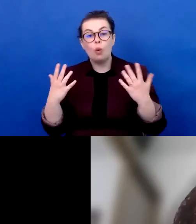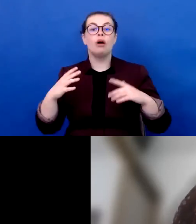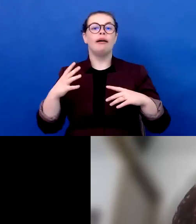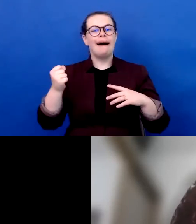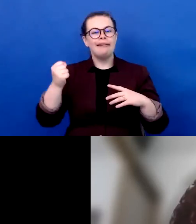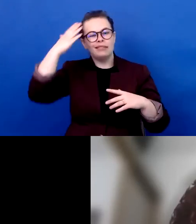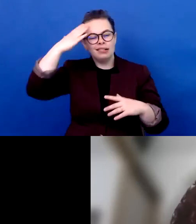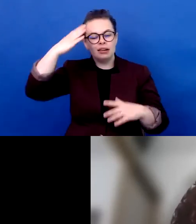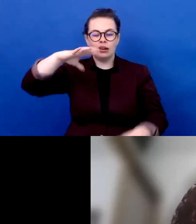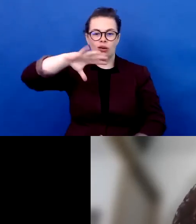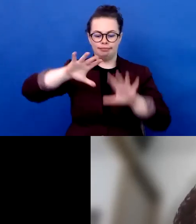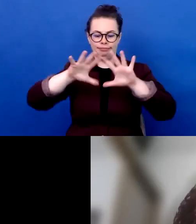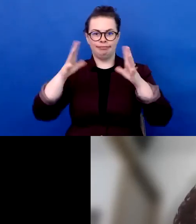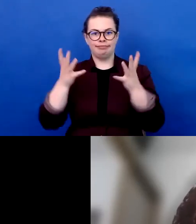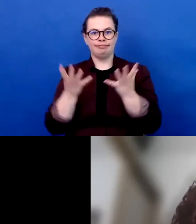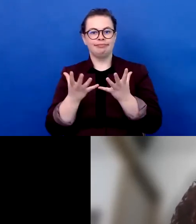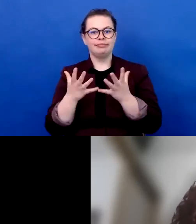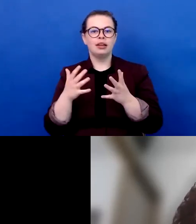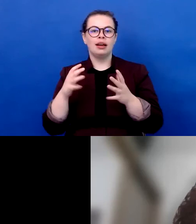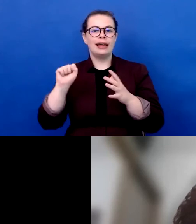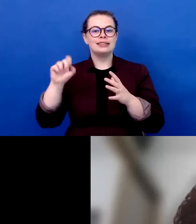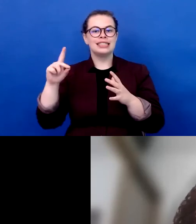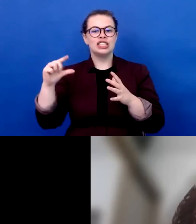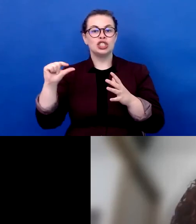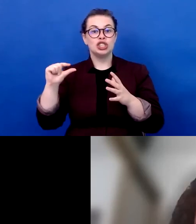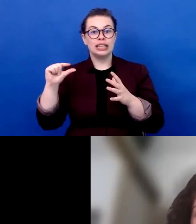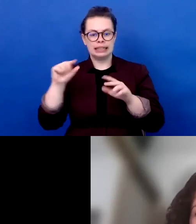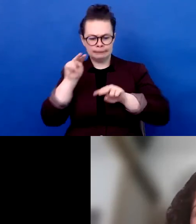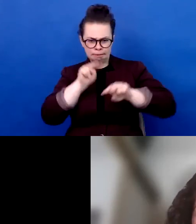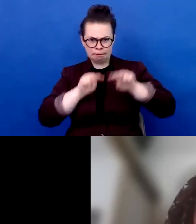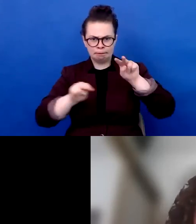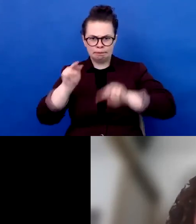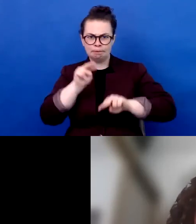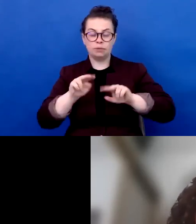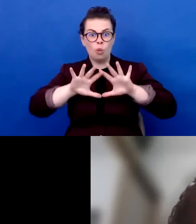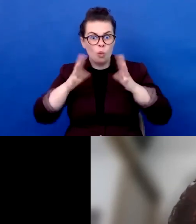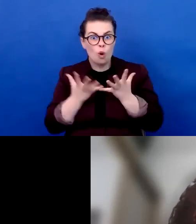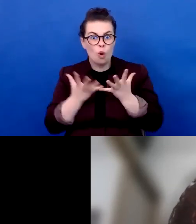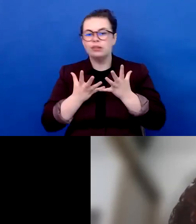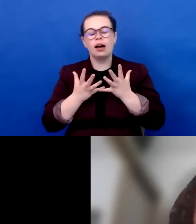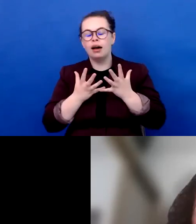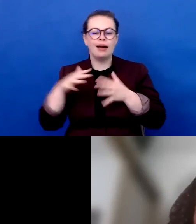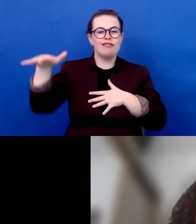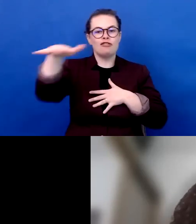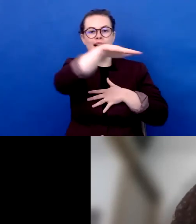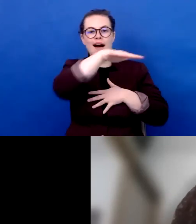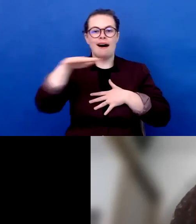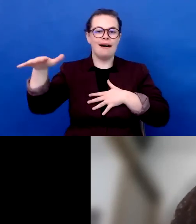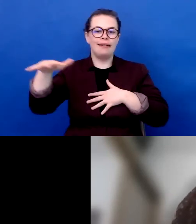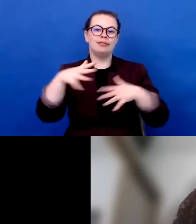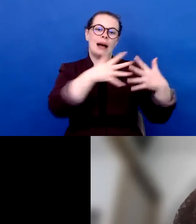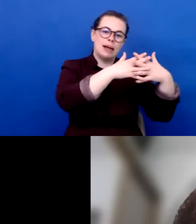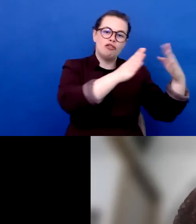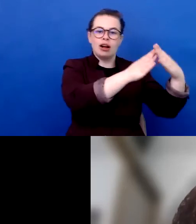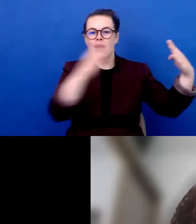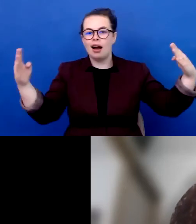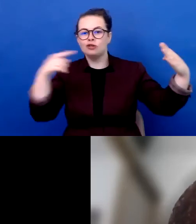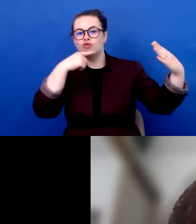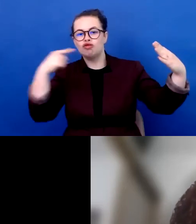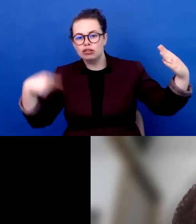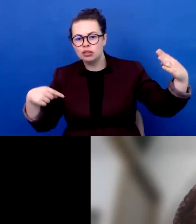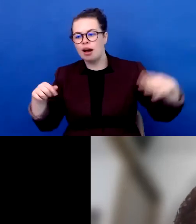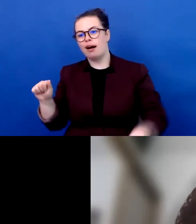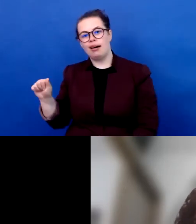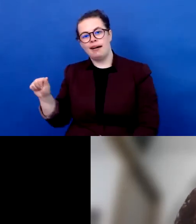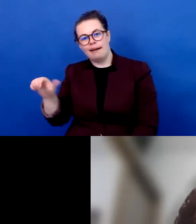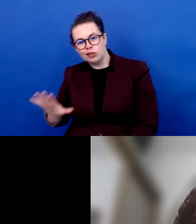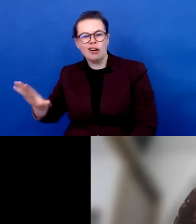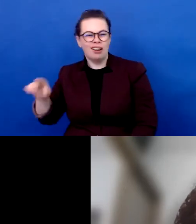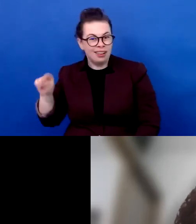society organizations have um uh yeah have have a say um with in in such forum where there are